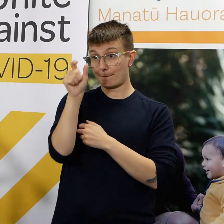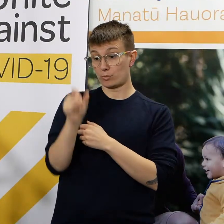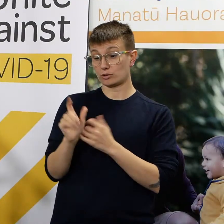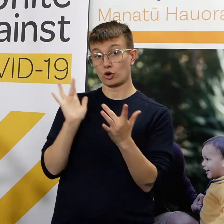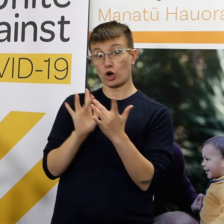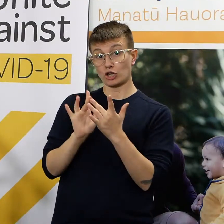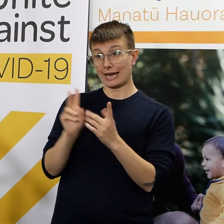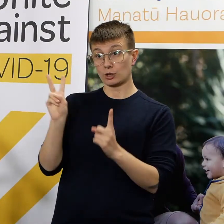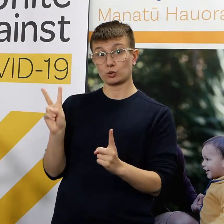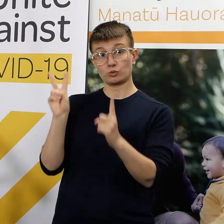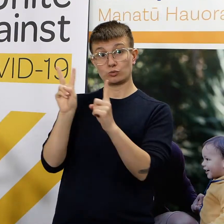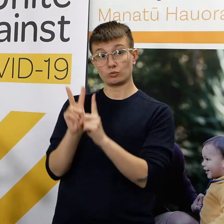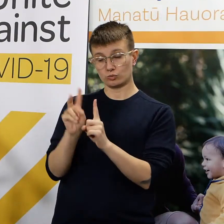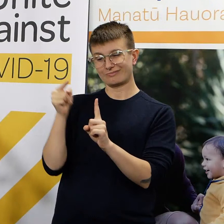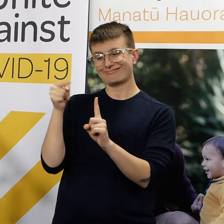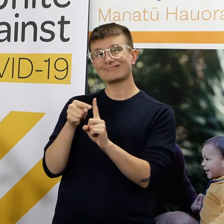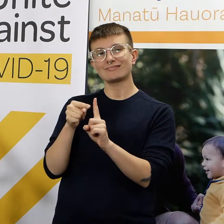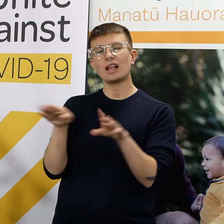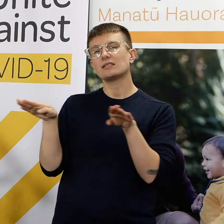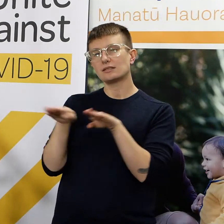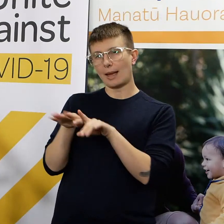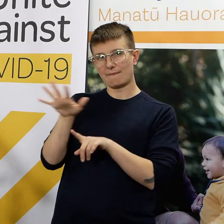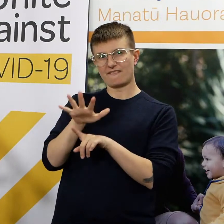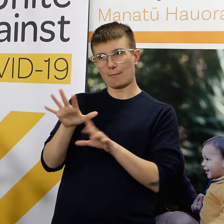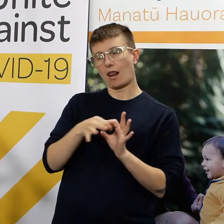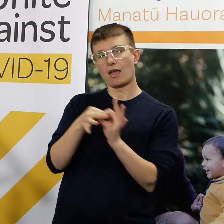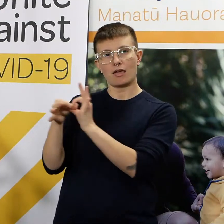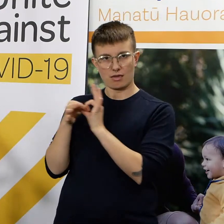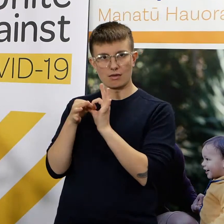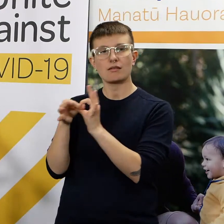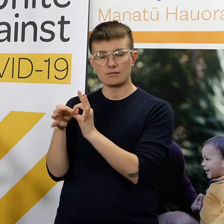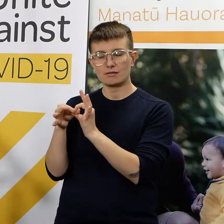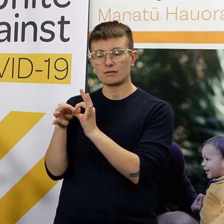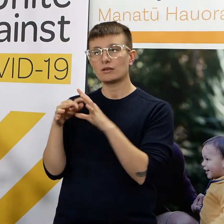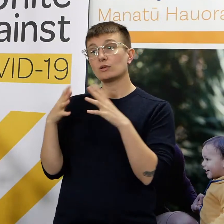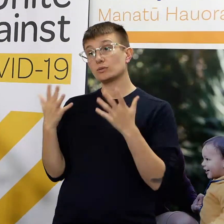At the time or prior to testing one woman in retrospect,